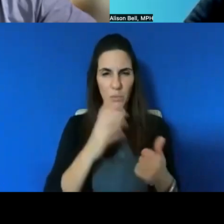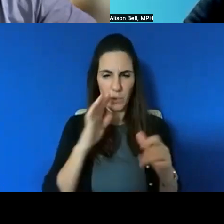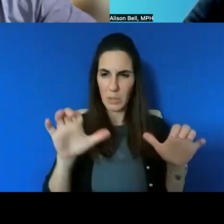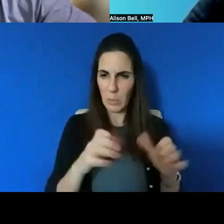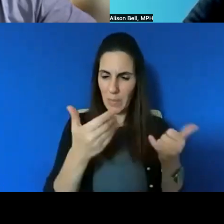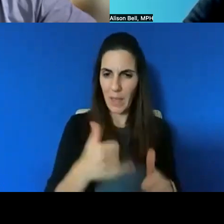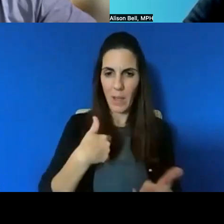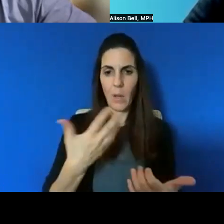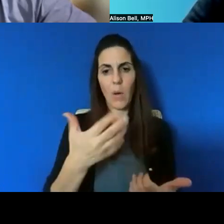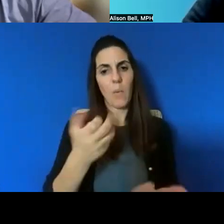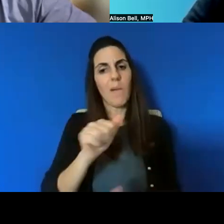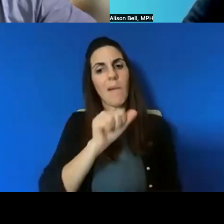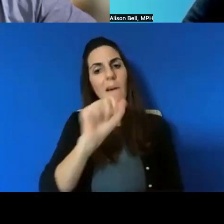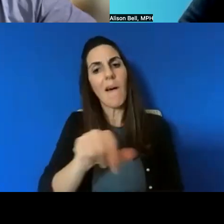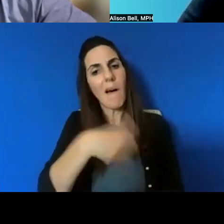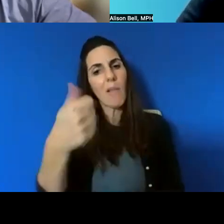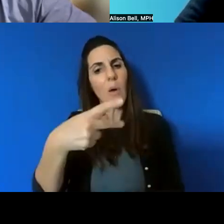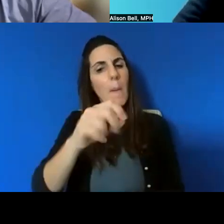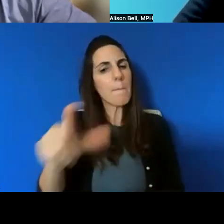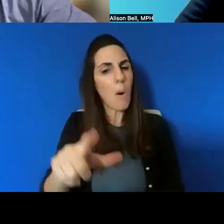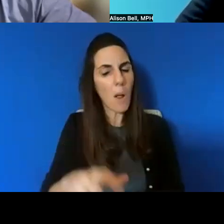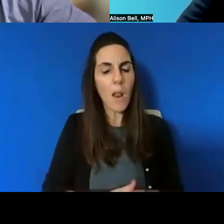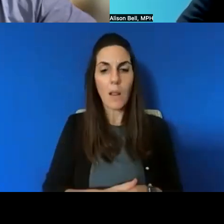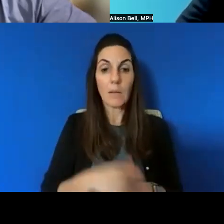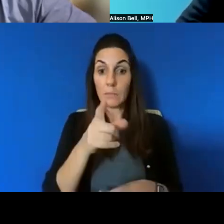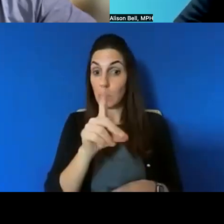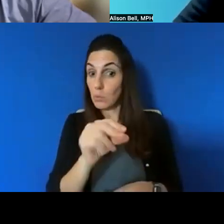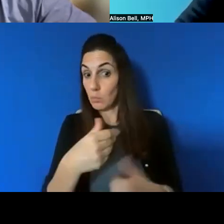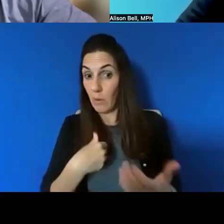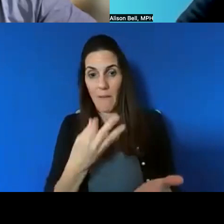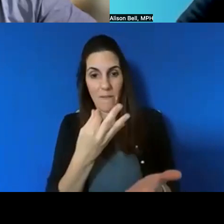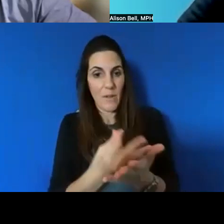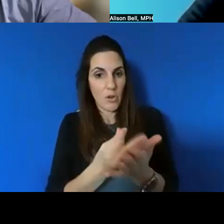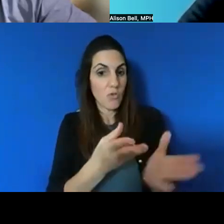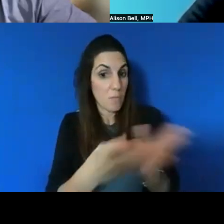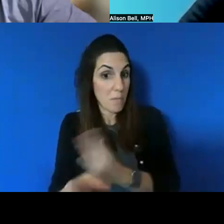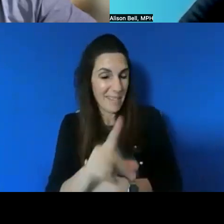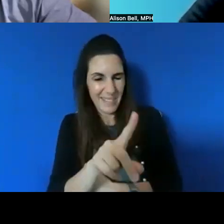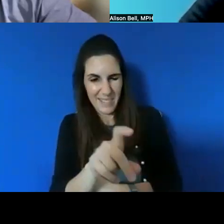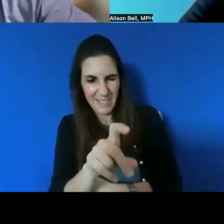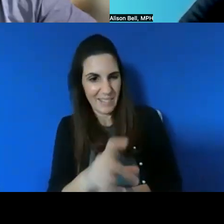we want to ask is do you have a financial plan uh that's a that's a kind of a loaded question